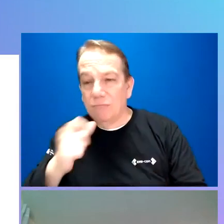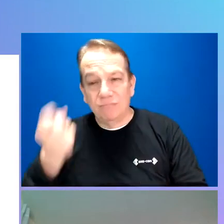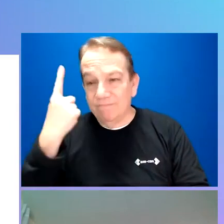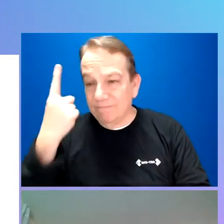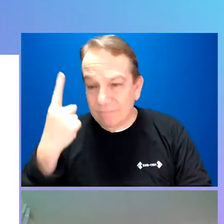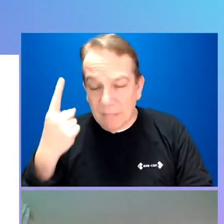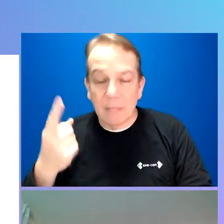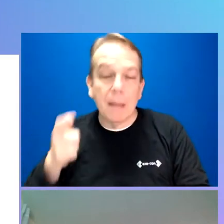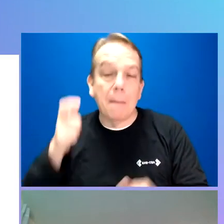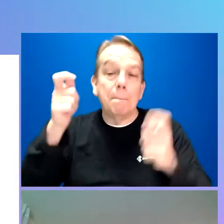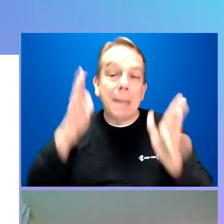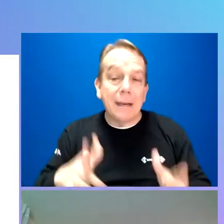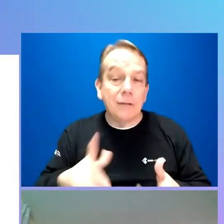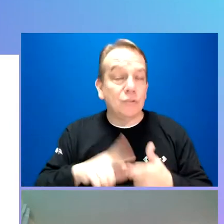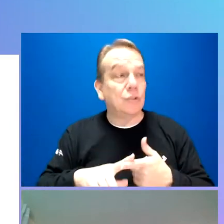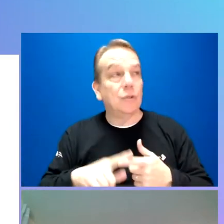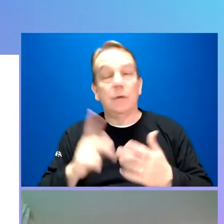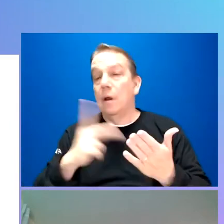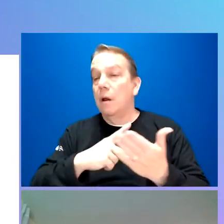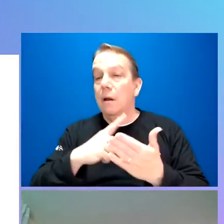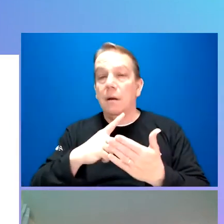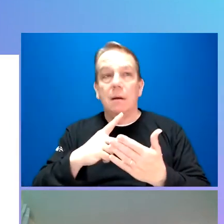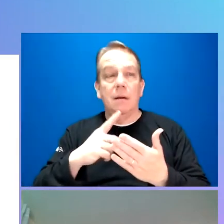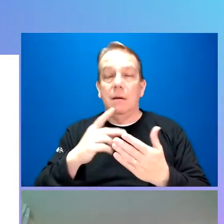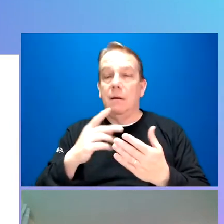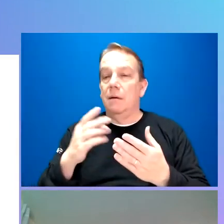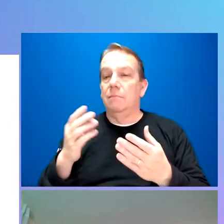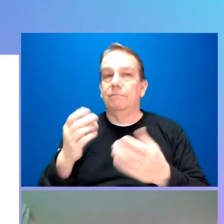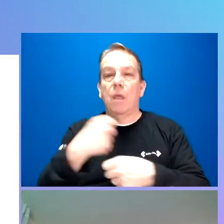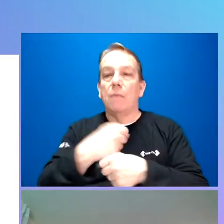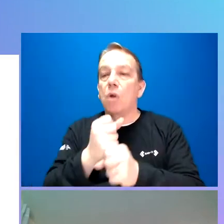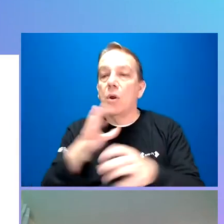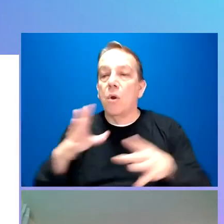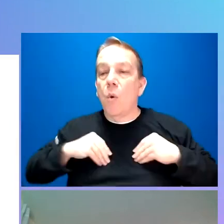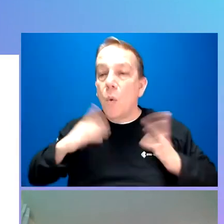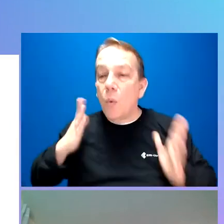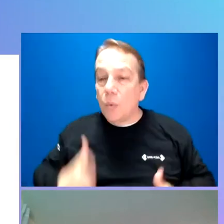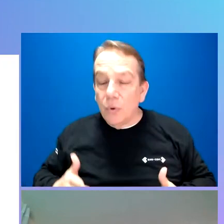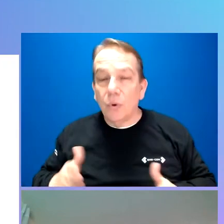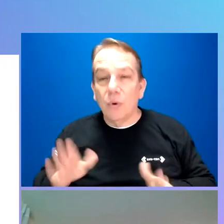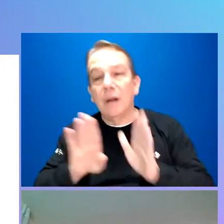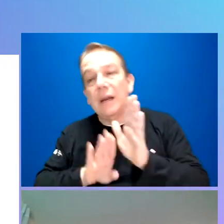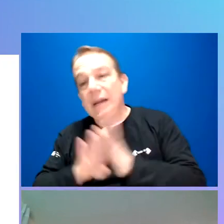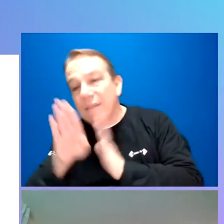developers, team leads, they were not really sure how how